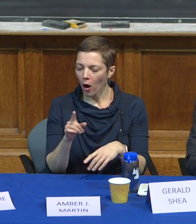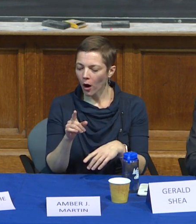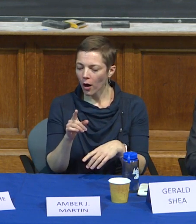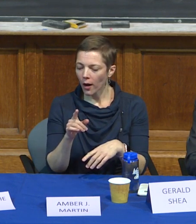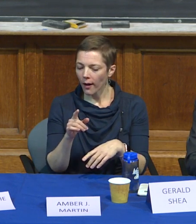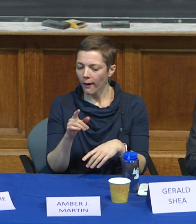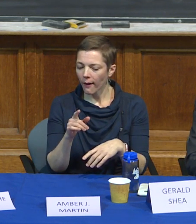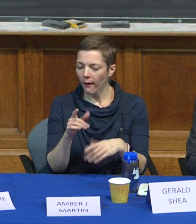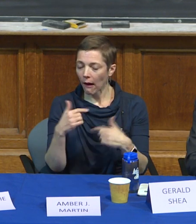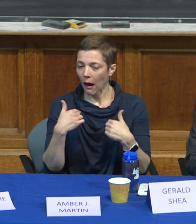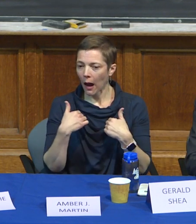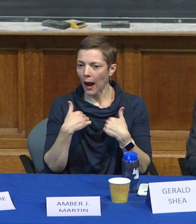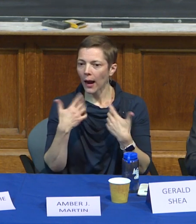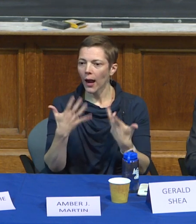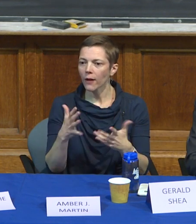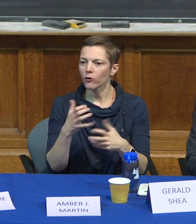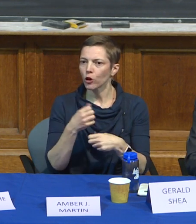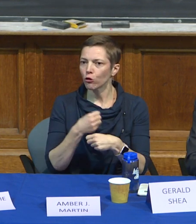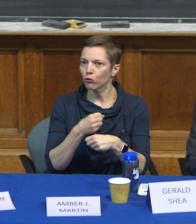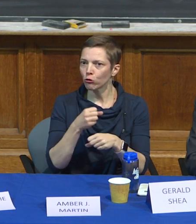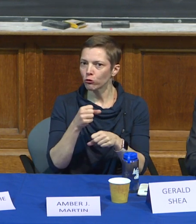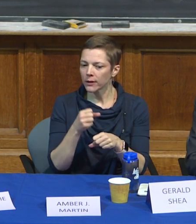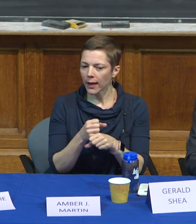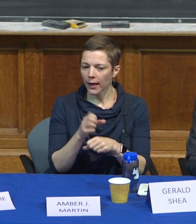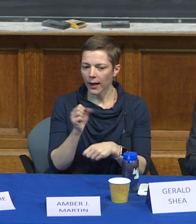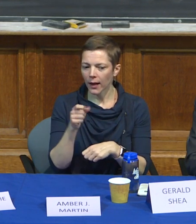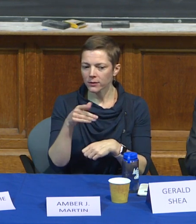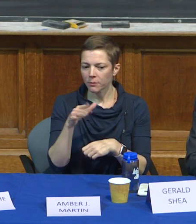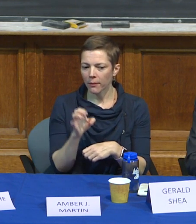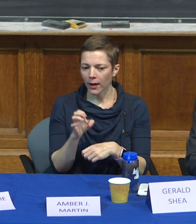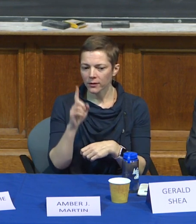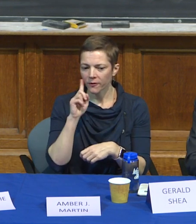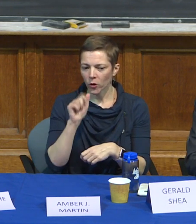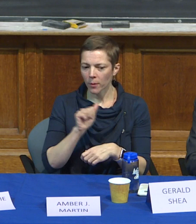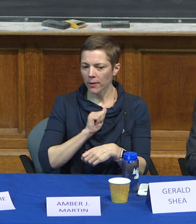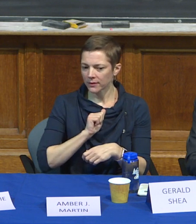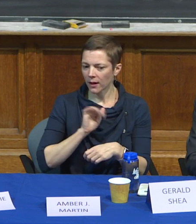Also, I have created a space for myself